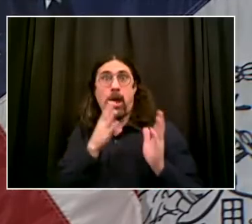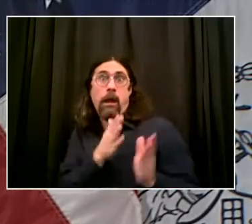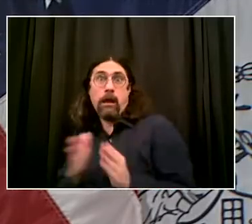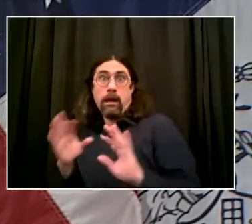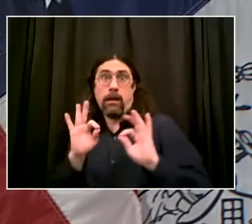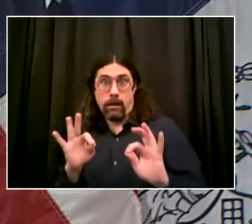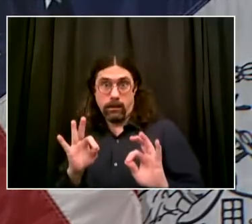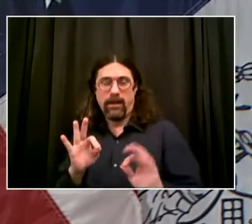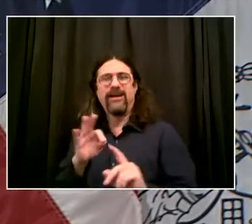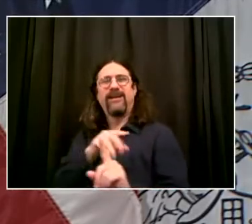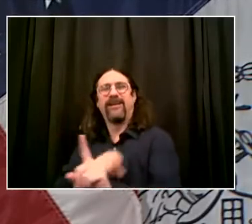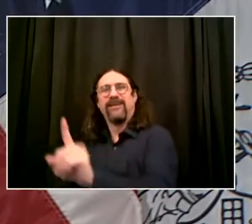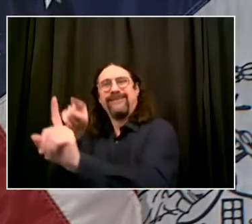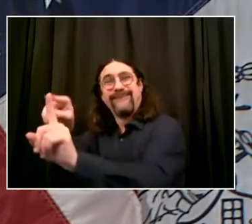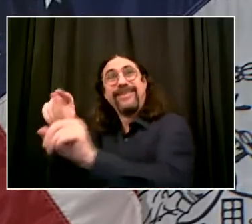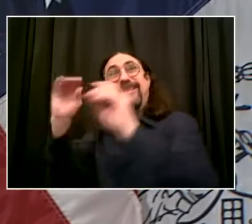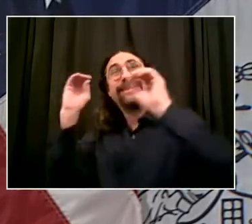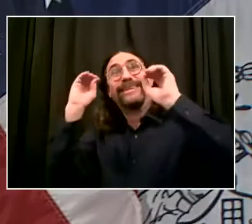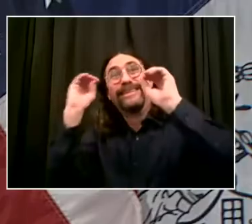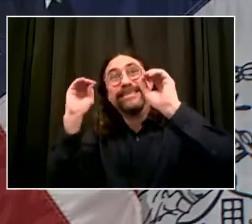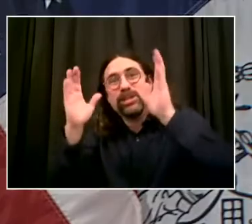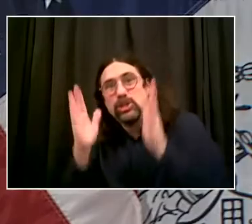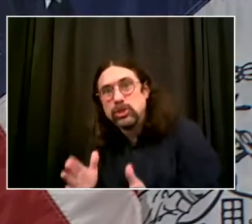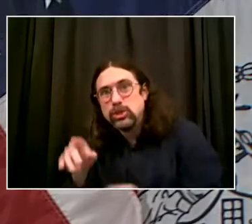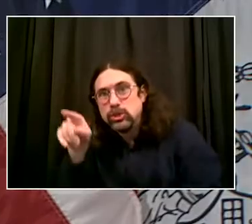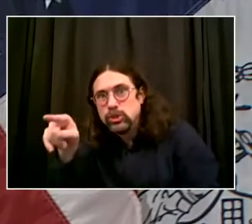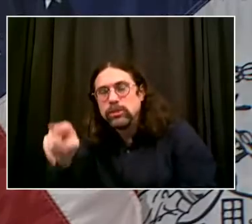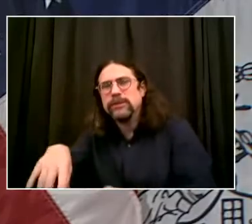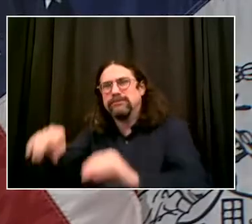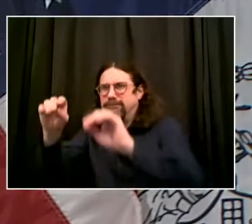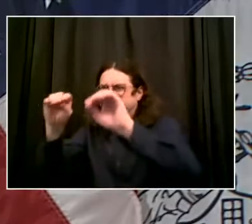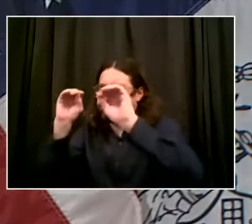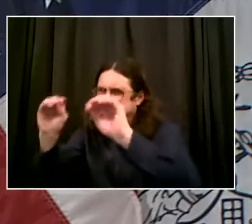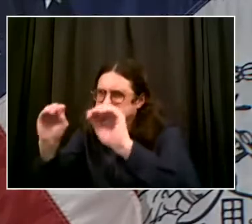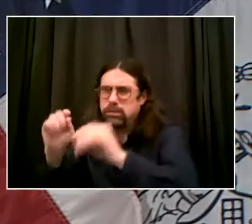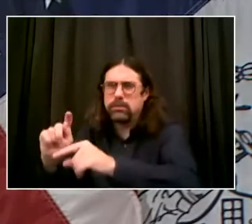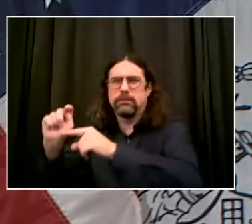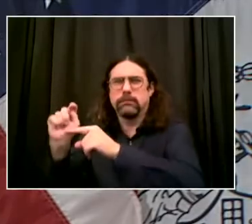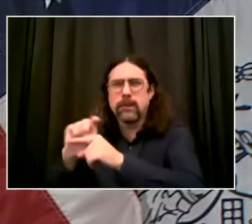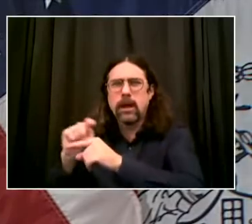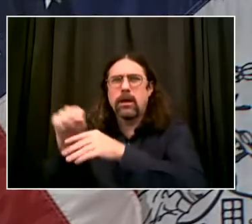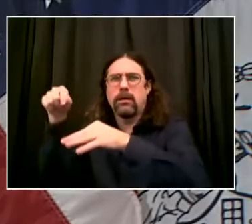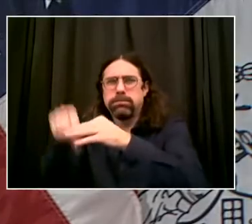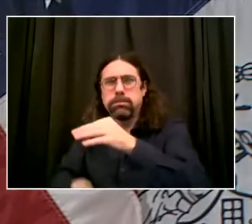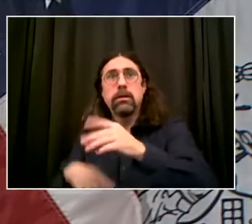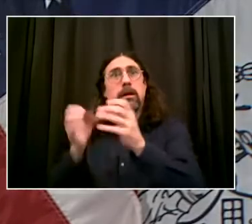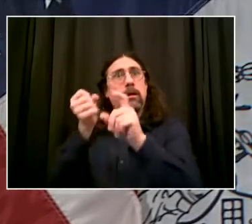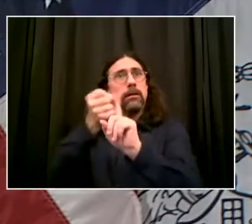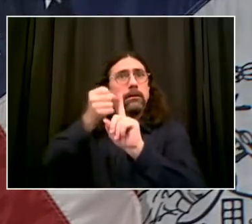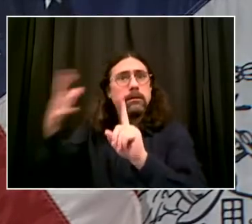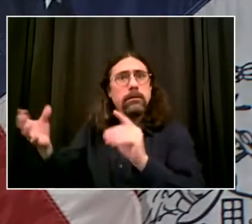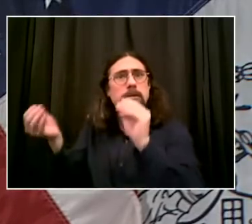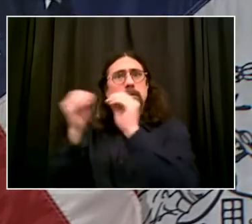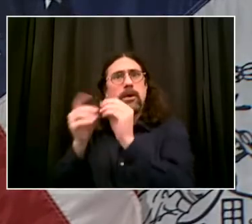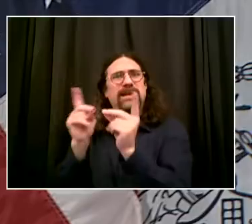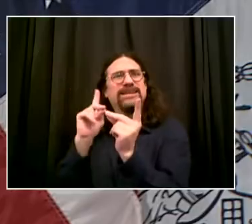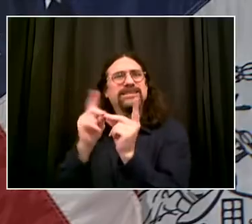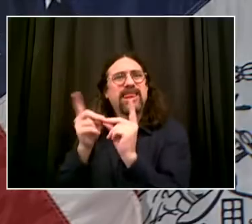TRAINING AND CAN USE DIGITAL